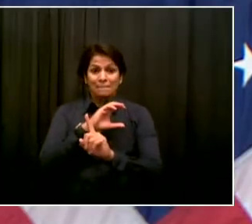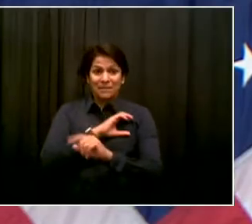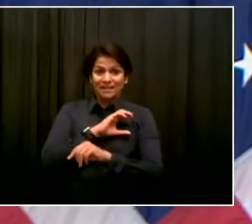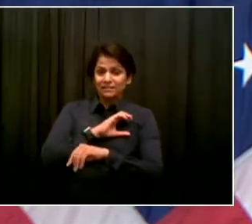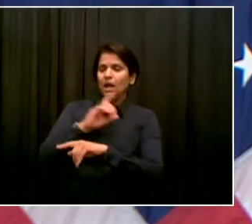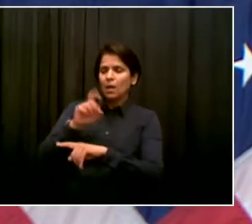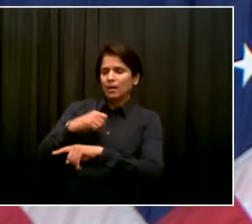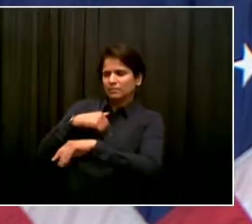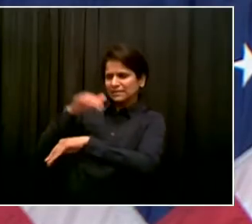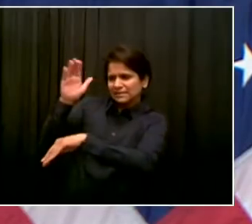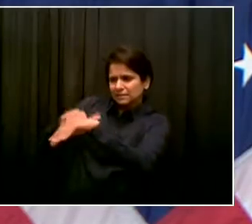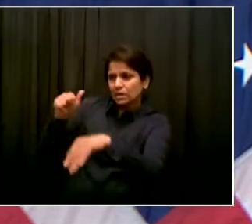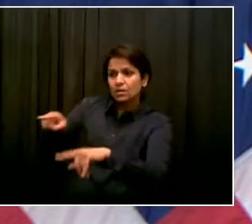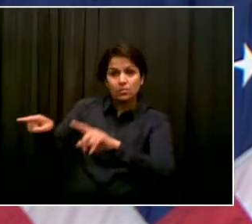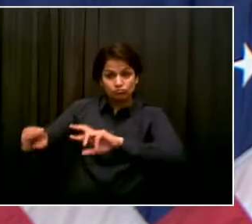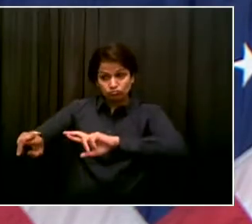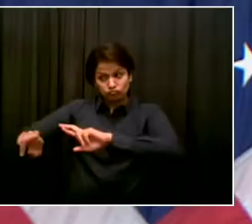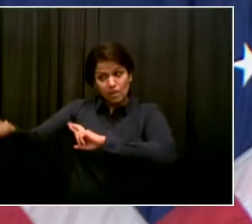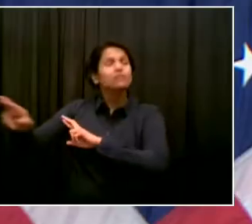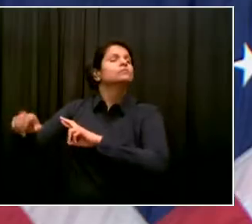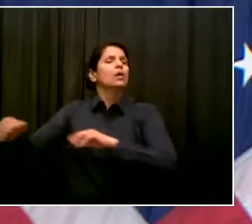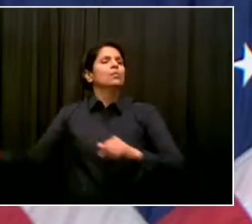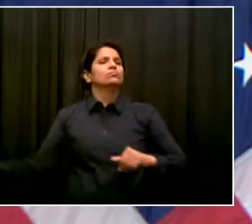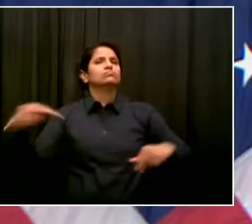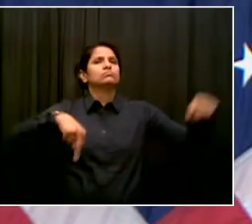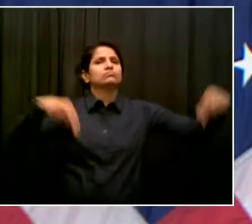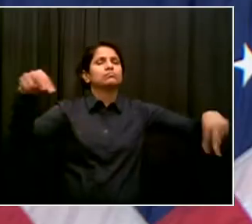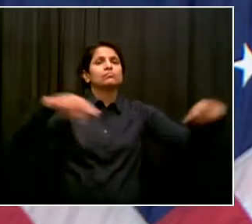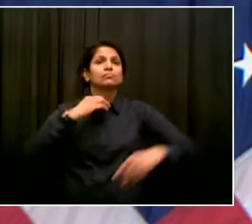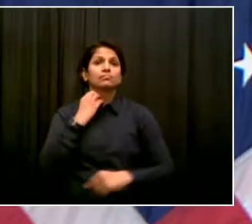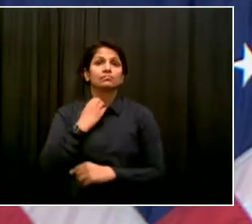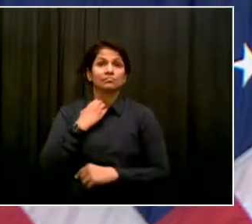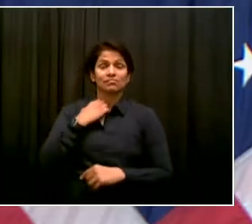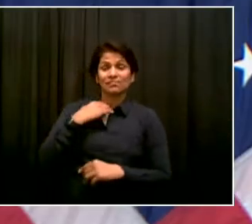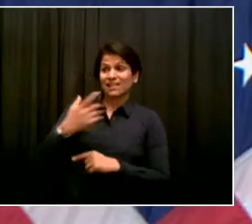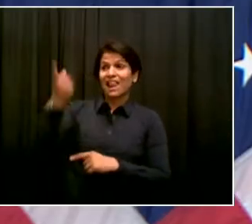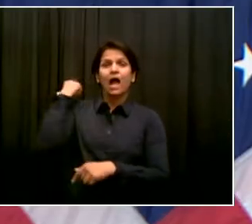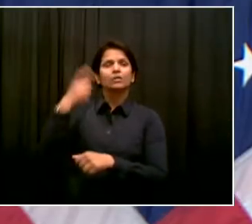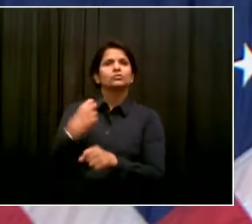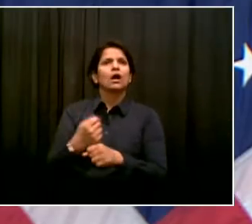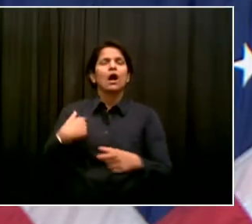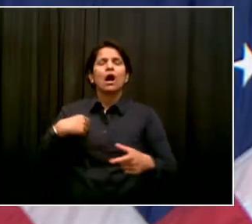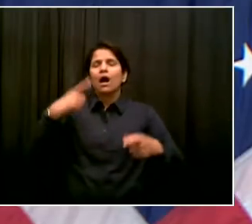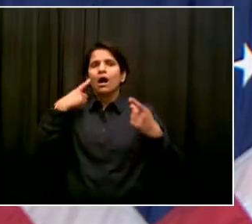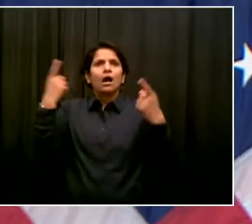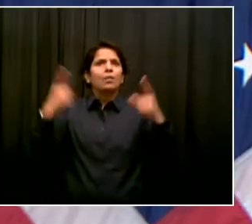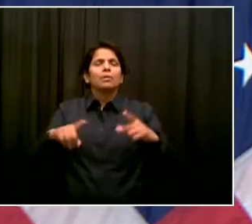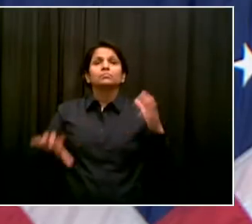YOU KNOW, WE'VE TAKEN A LOOK AT SOME OF THE ISSUES THAT WE HAD